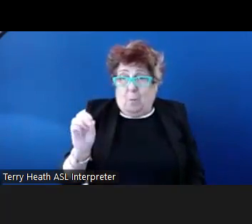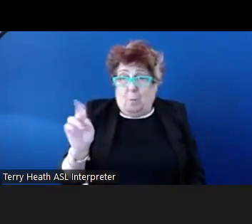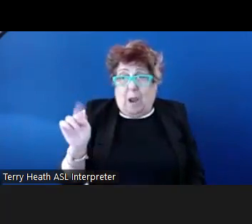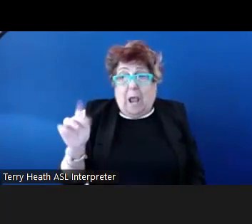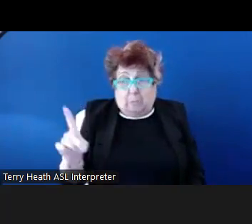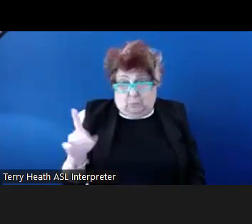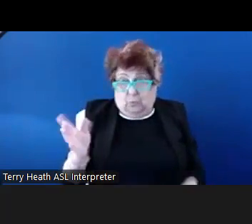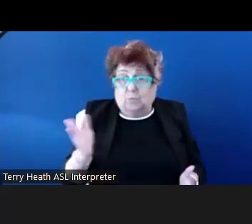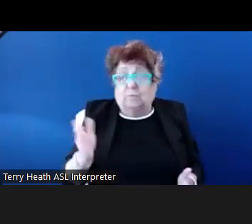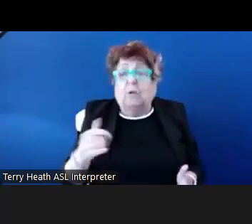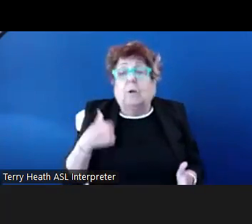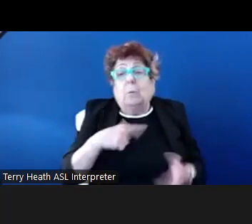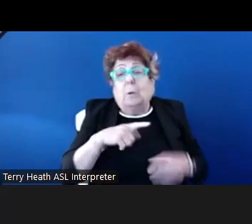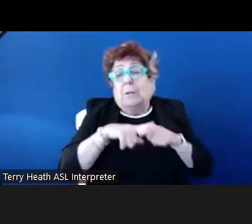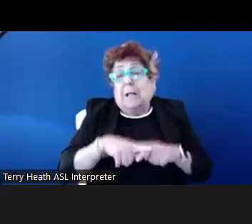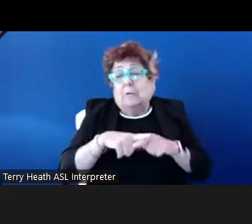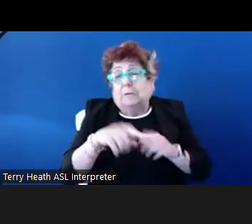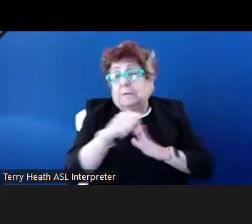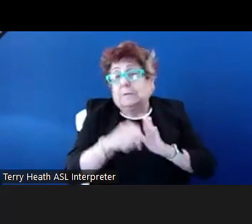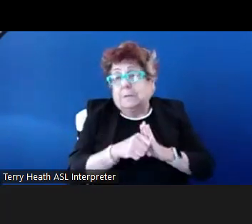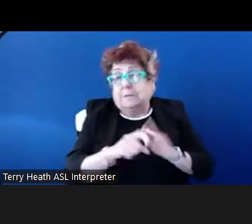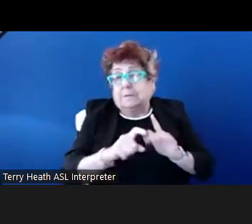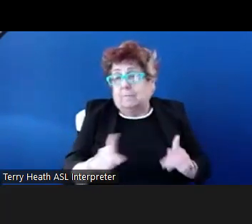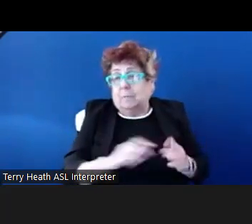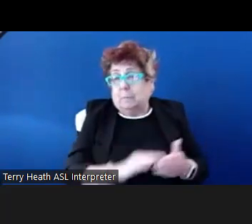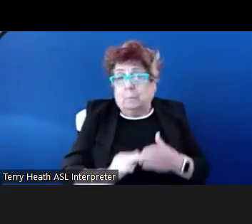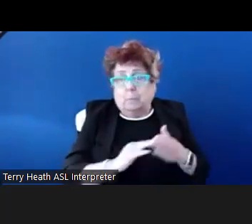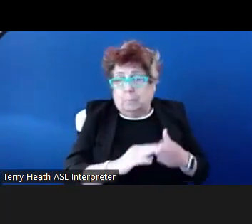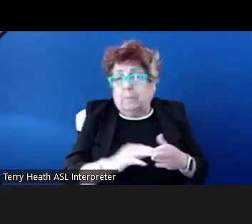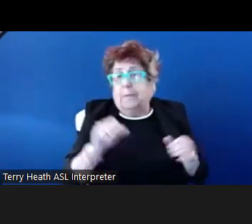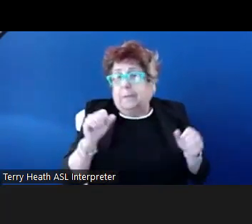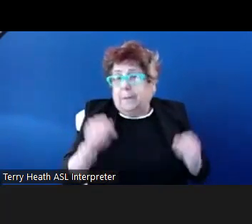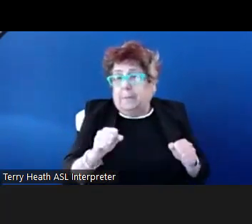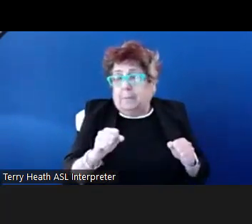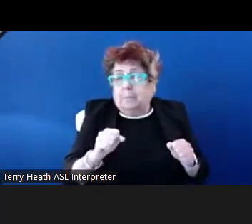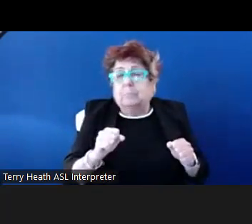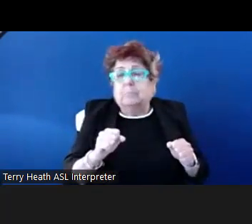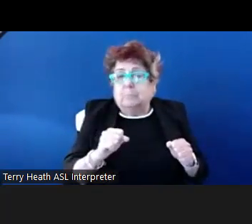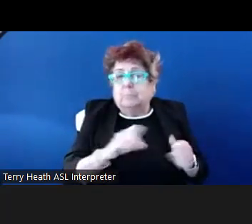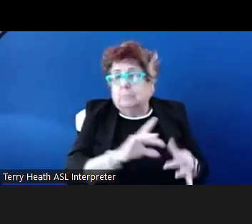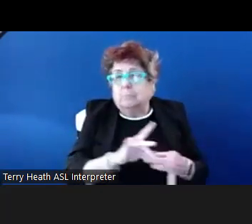rely on states and communities to be able to braid together the resources that HUD provides for housing alongside the